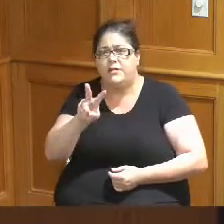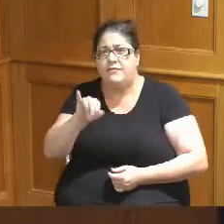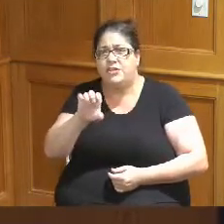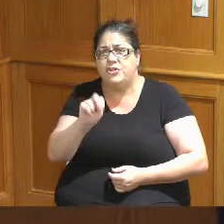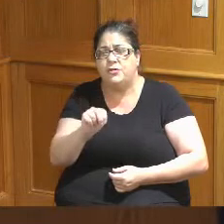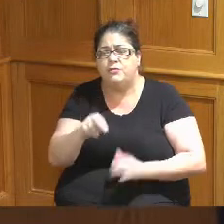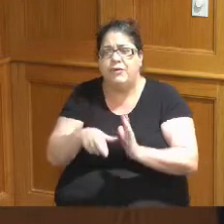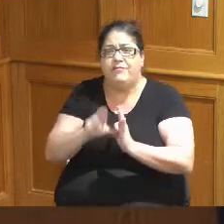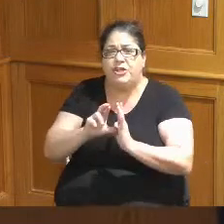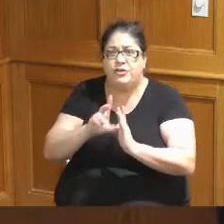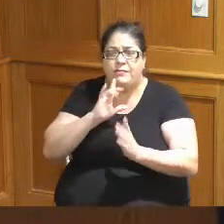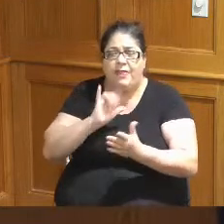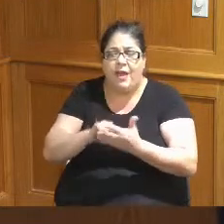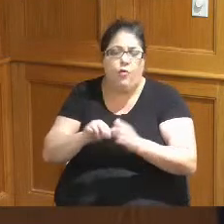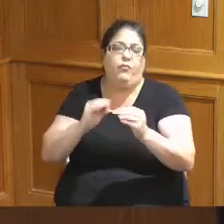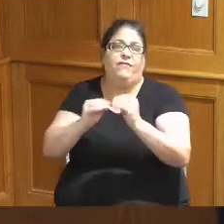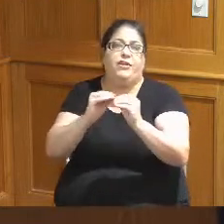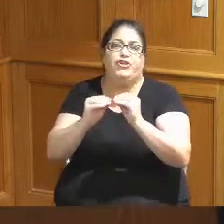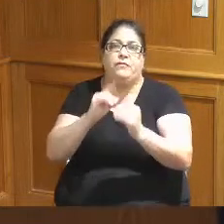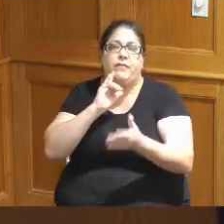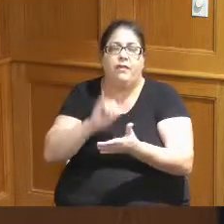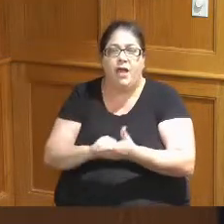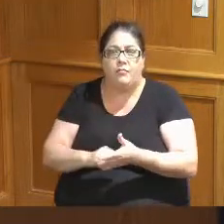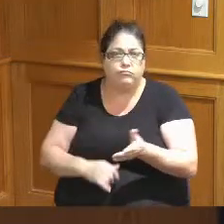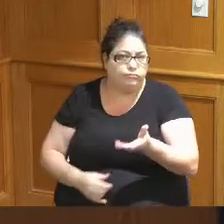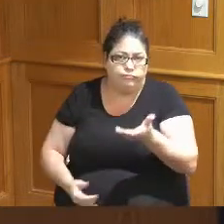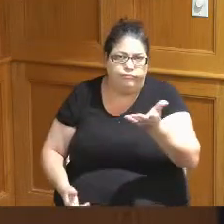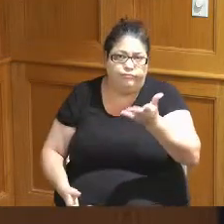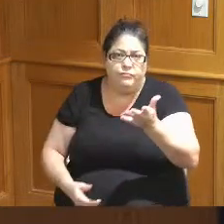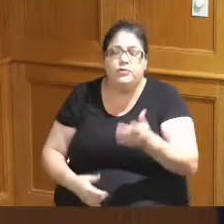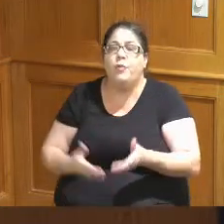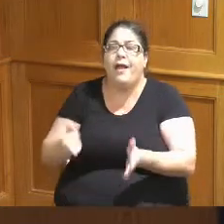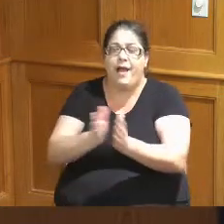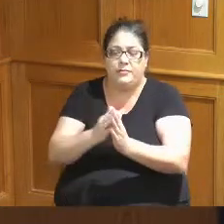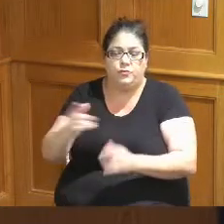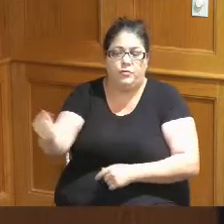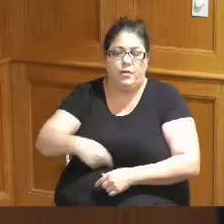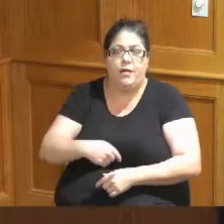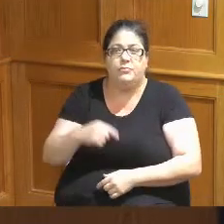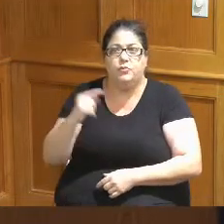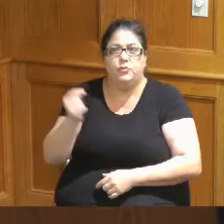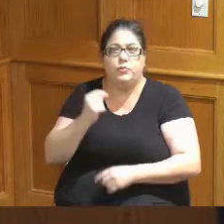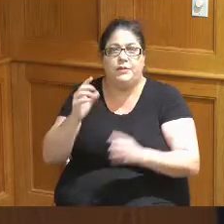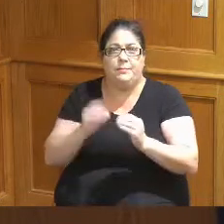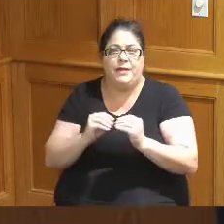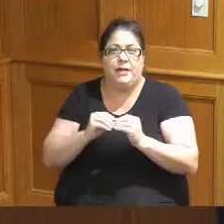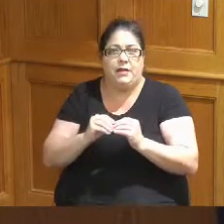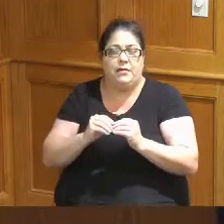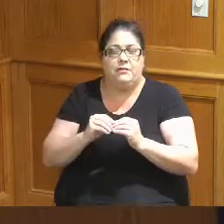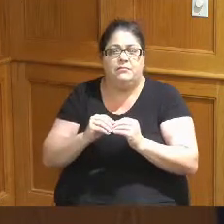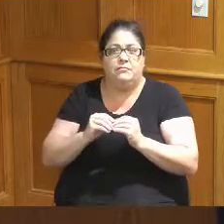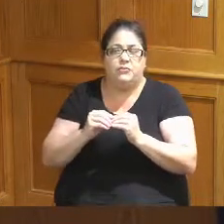that as well so Invited her to come to one of our Tuesday meetings we're working out scheduling now